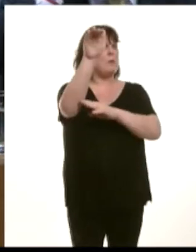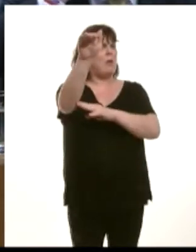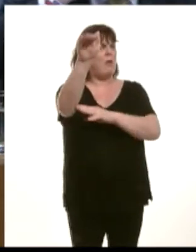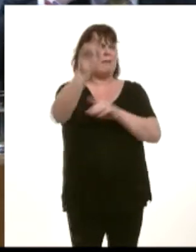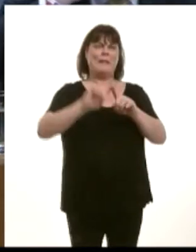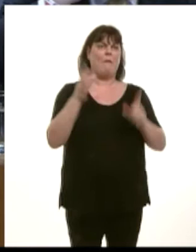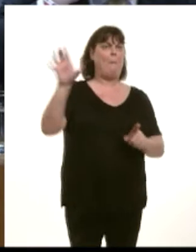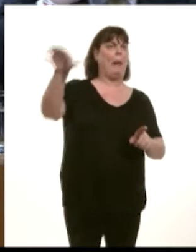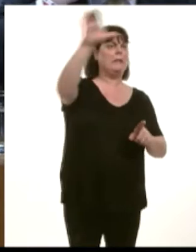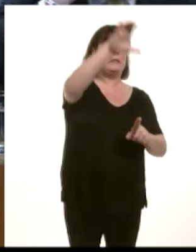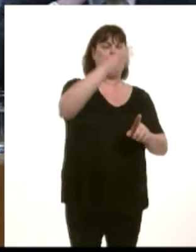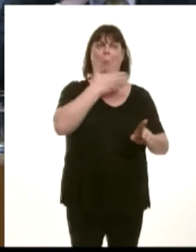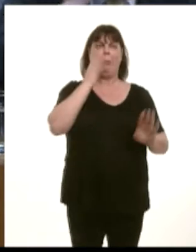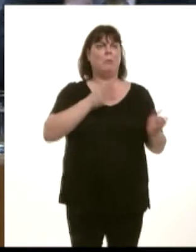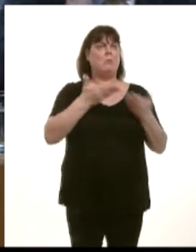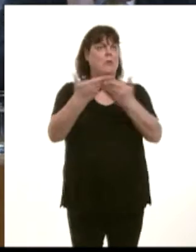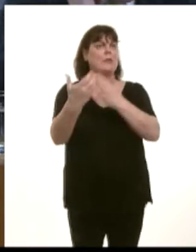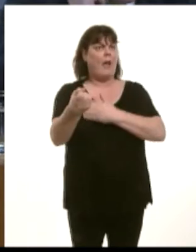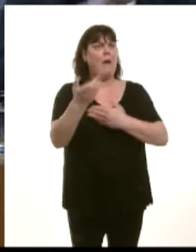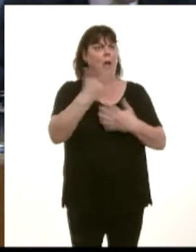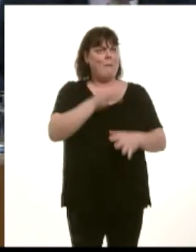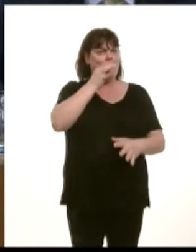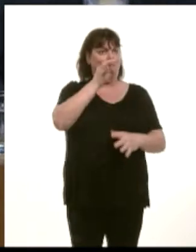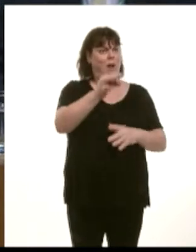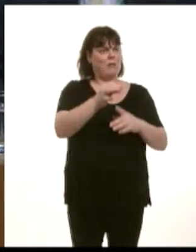to me by the health board late last year.